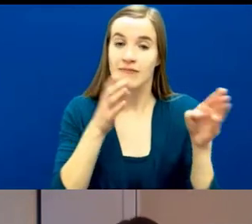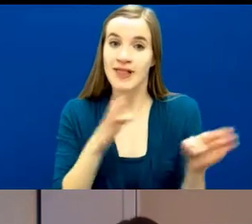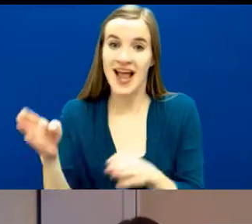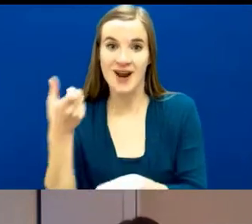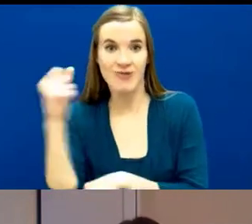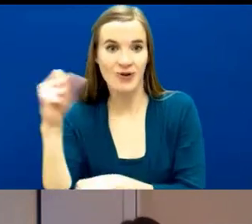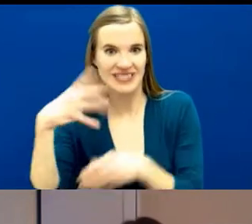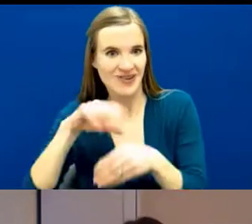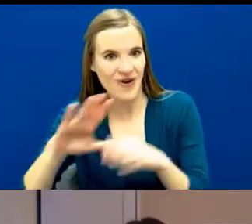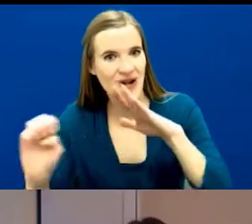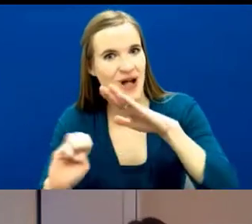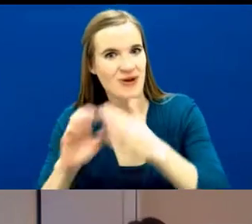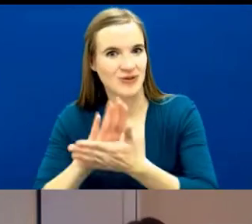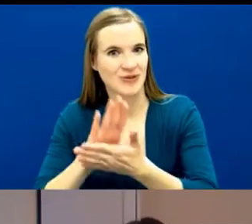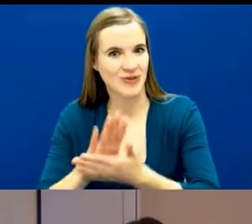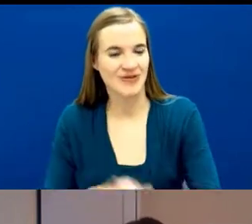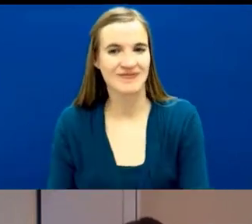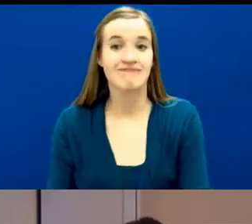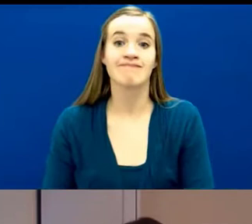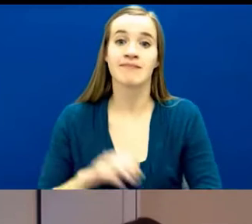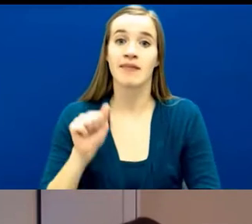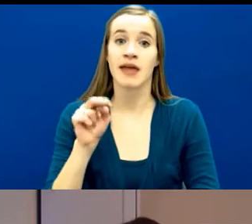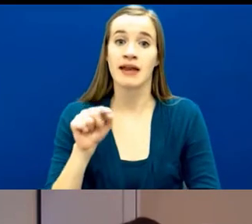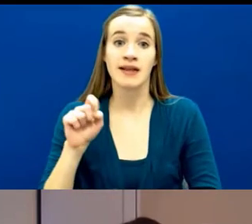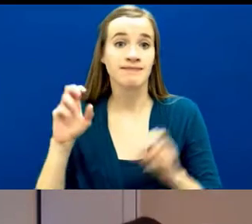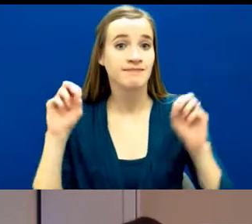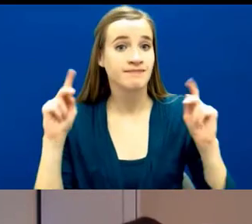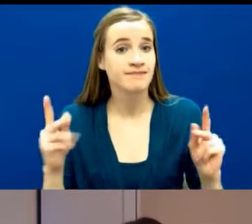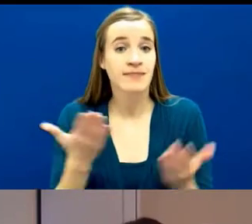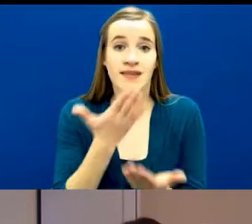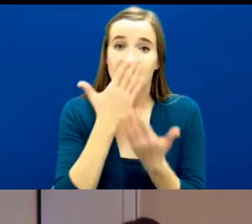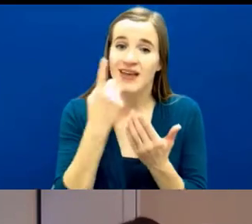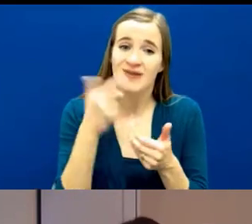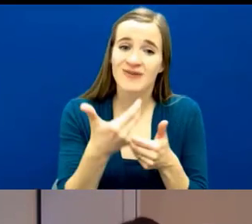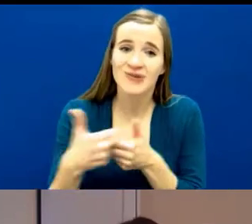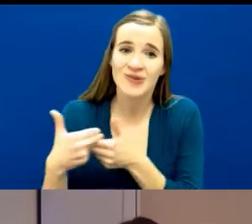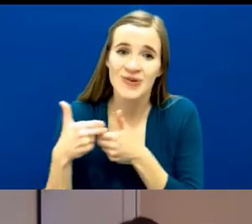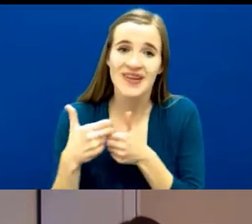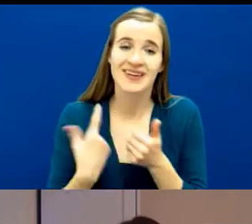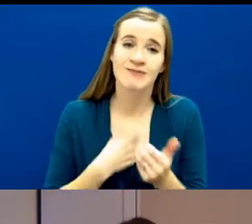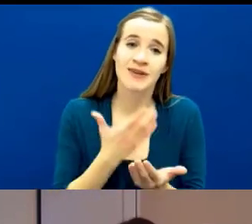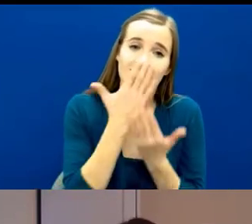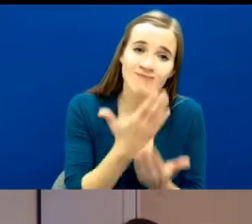But thank you so much all for joining us. We appreciate the chance to get to share our story.